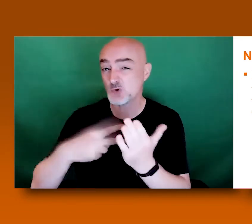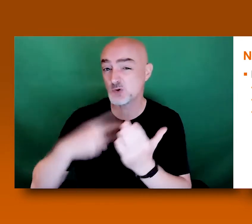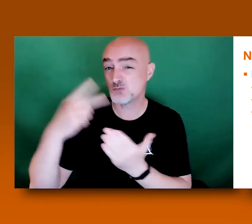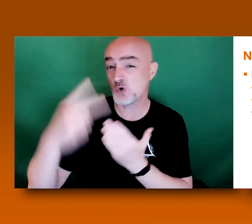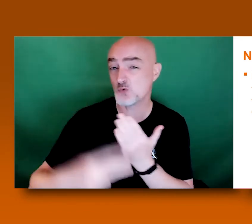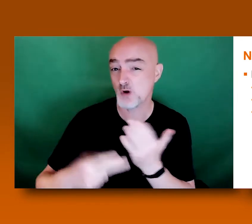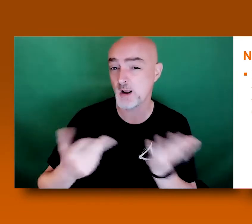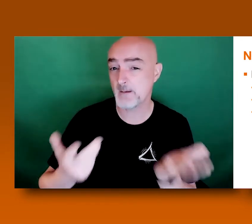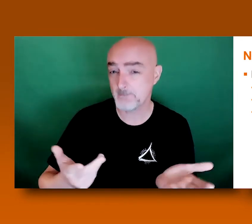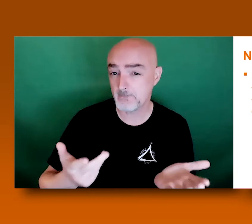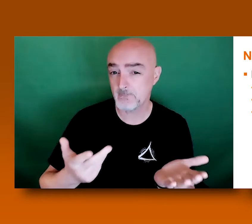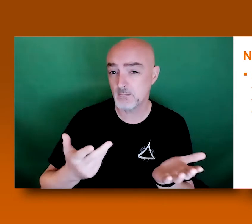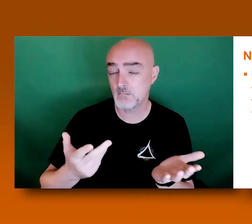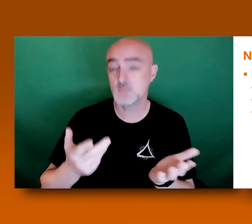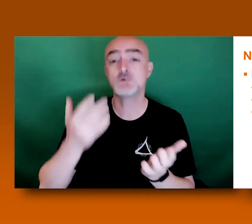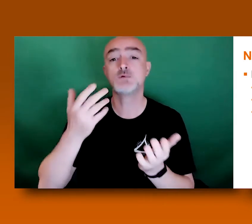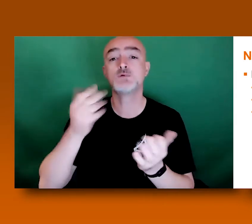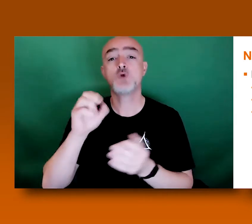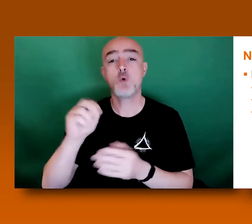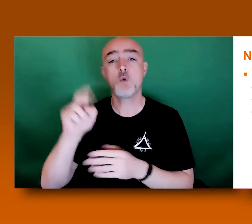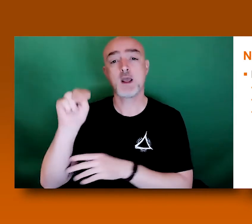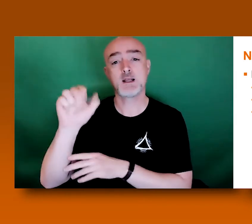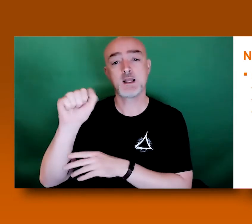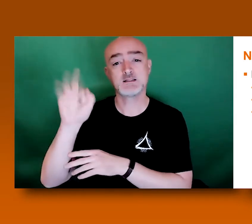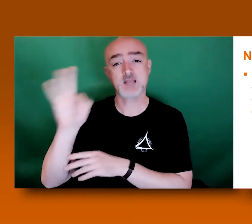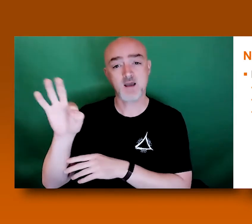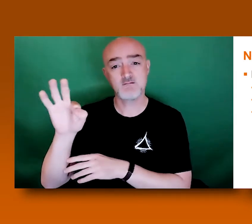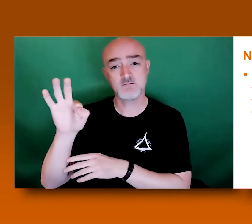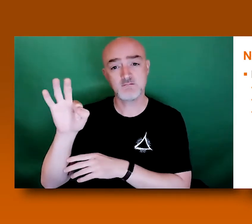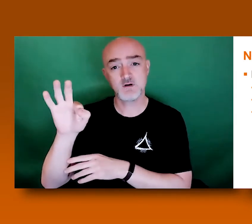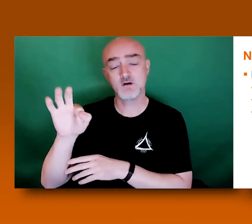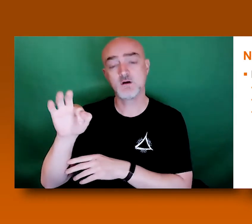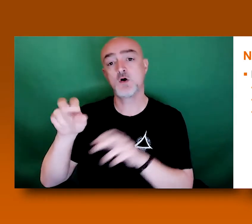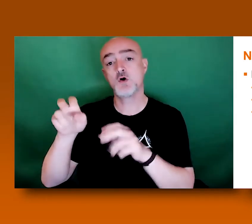and it's really kind of-- the program determines the panel for NSF.